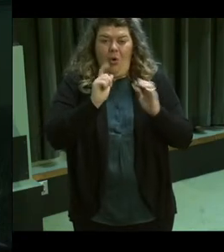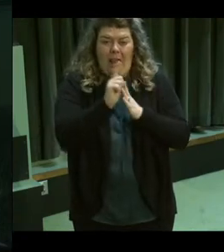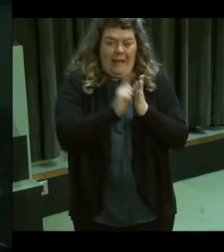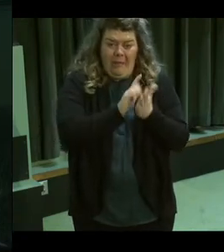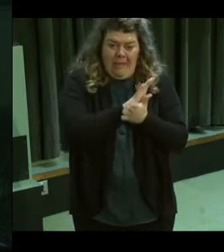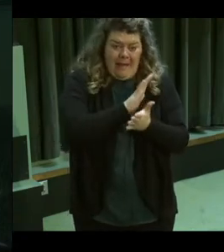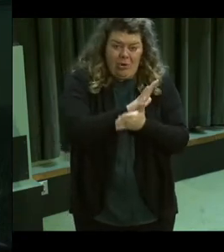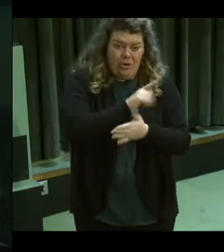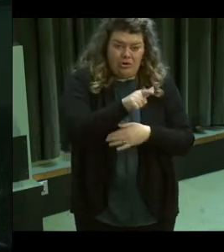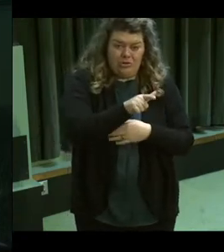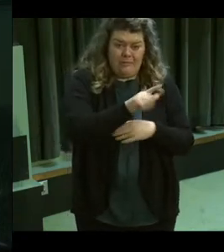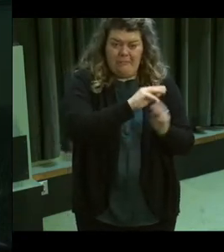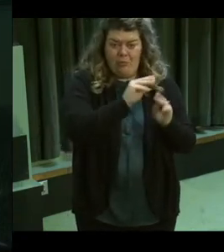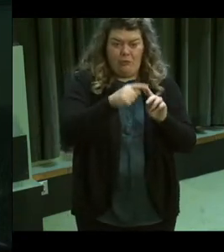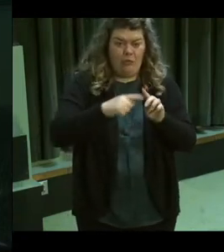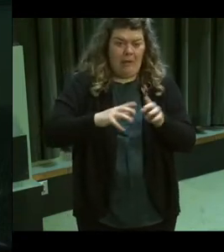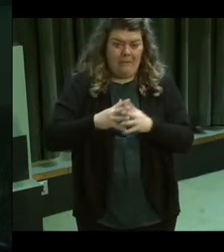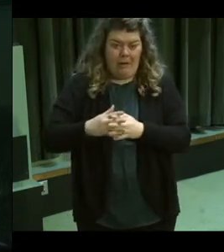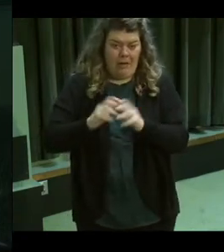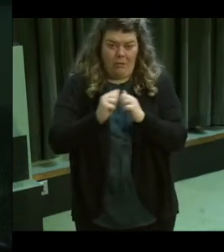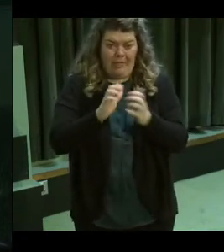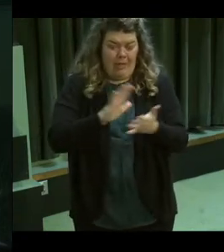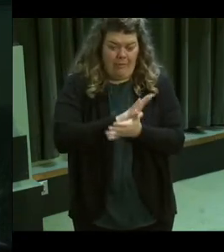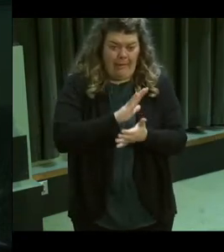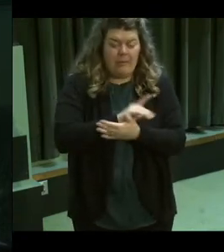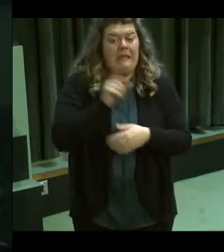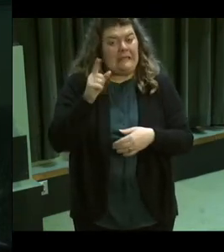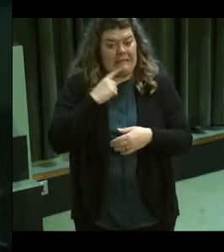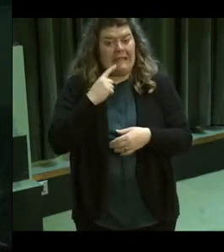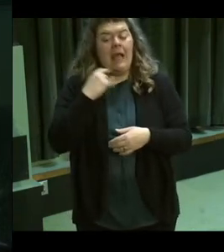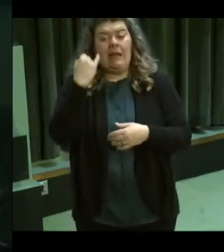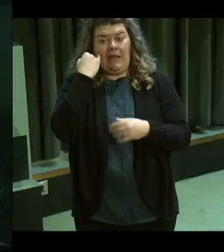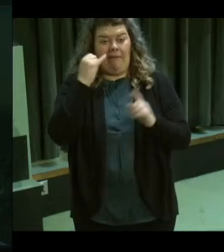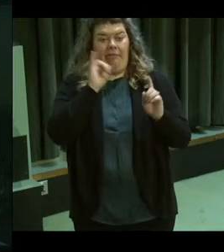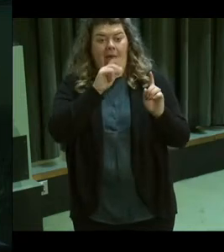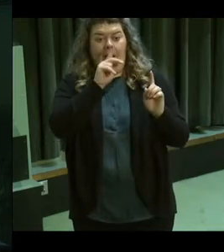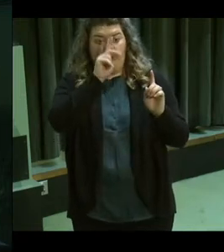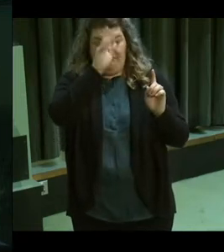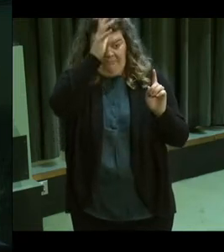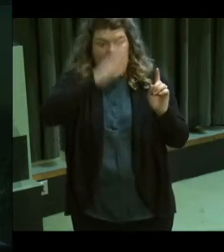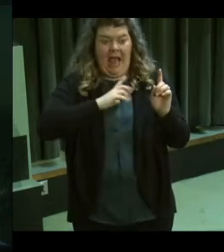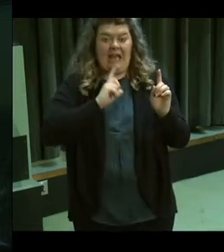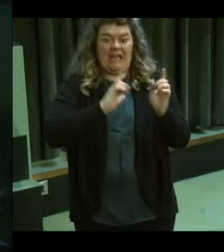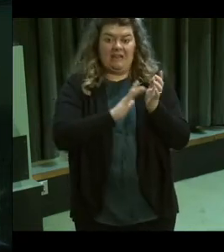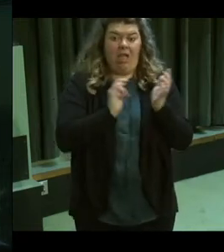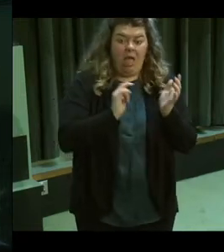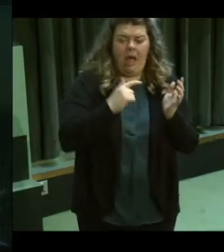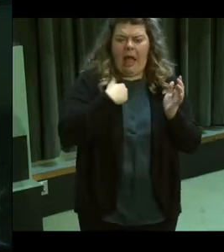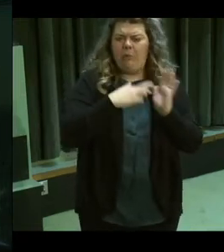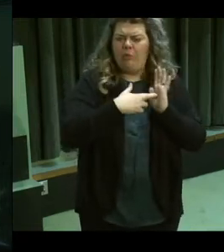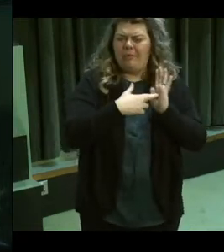difficult for him because he said, on the one hand, you know,